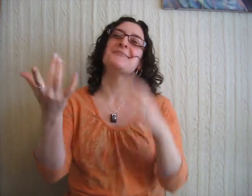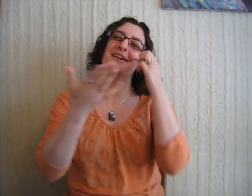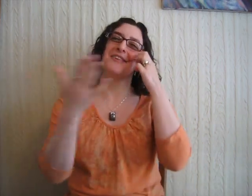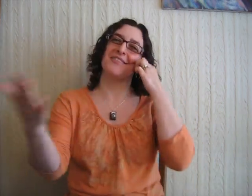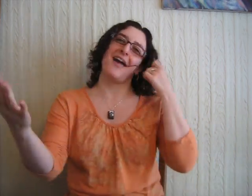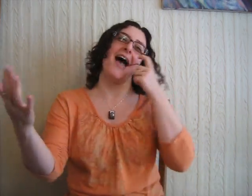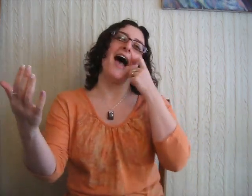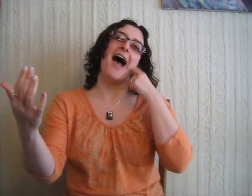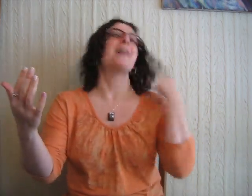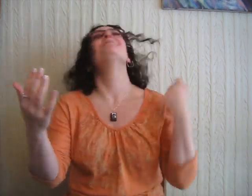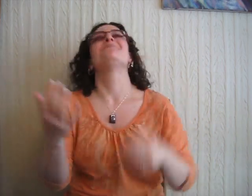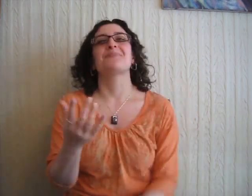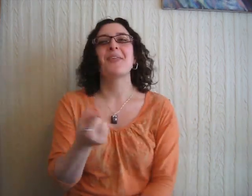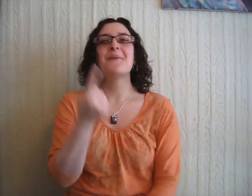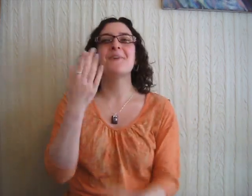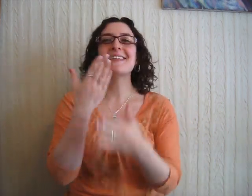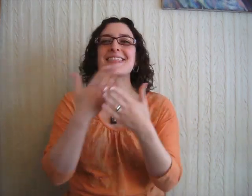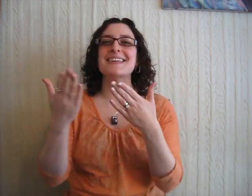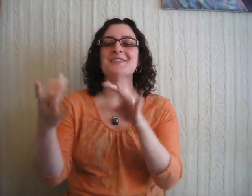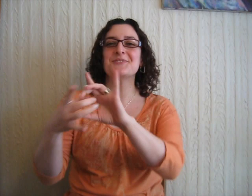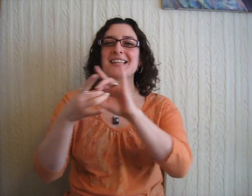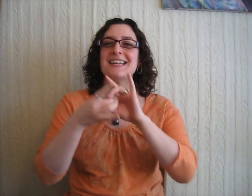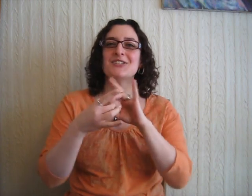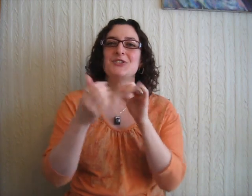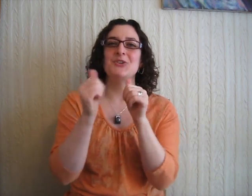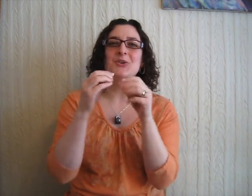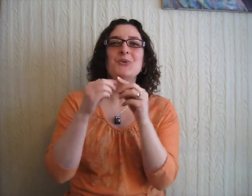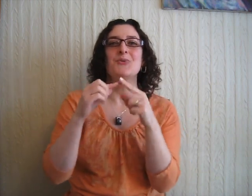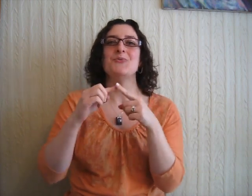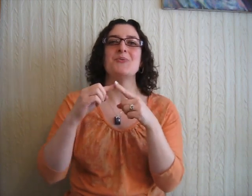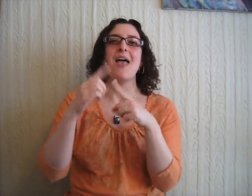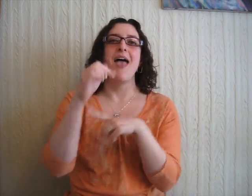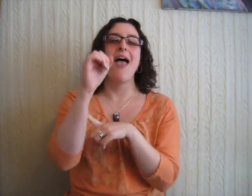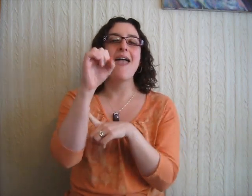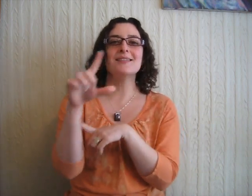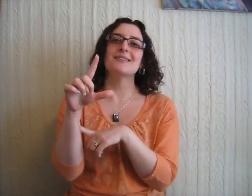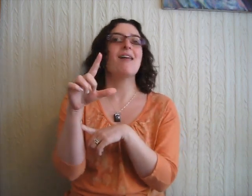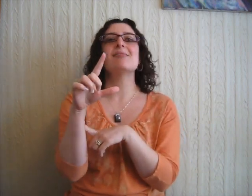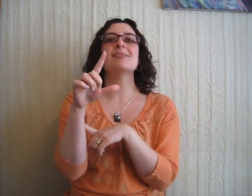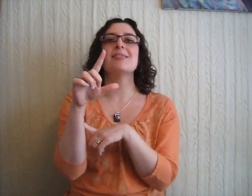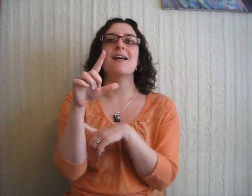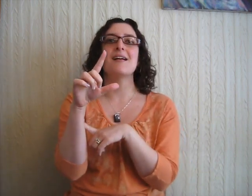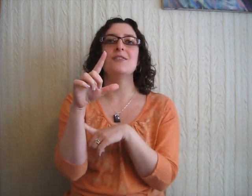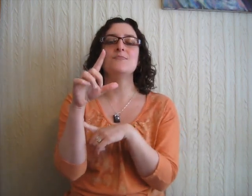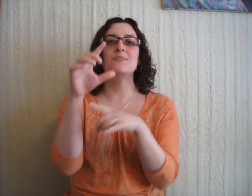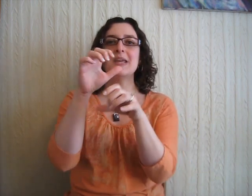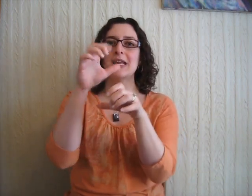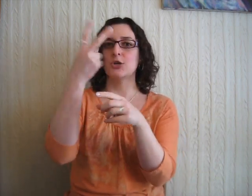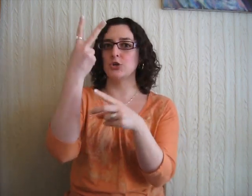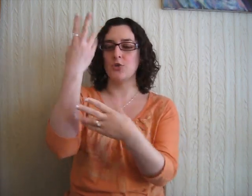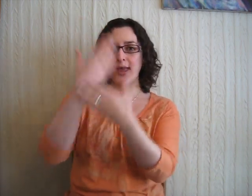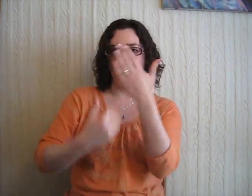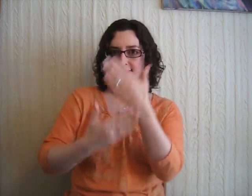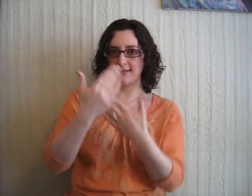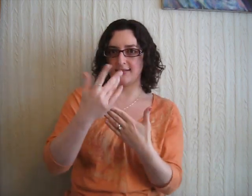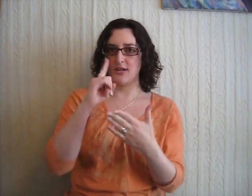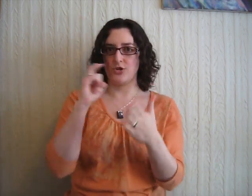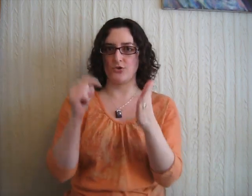So one of the..ahh..one of the things relates to ASL being two hands